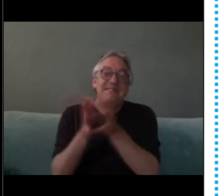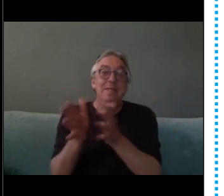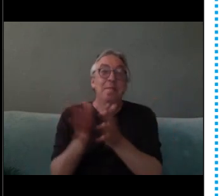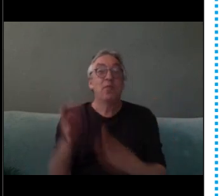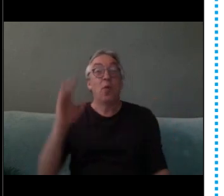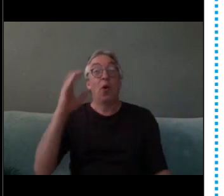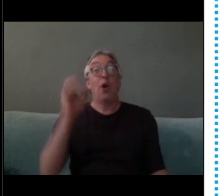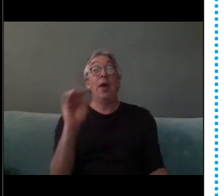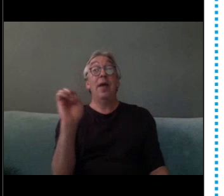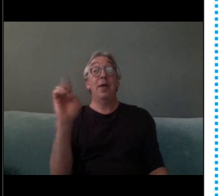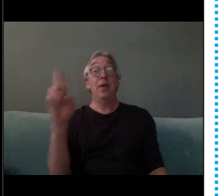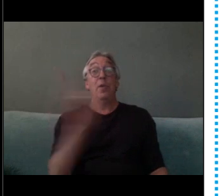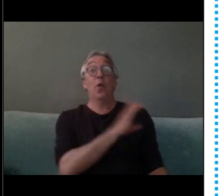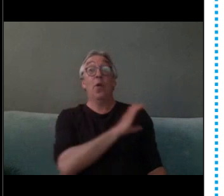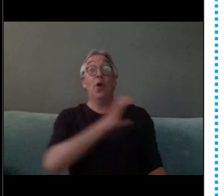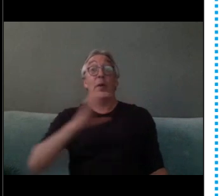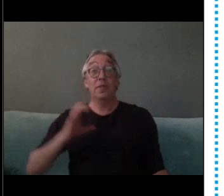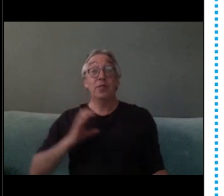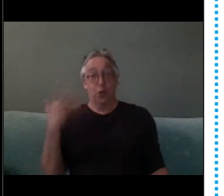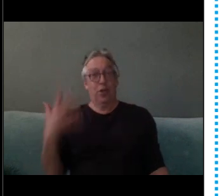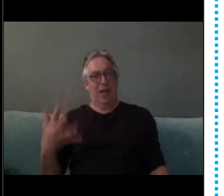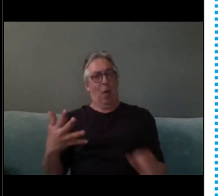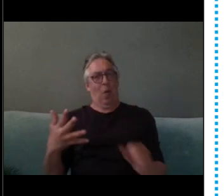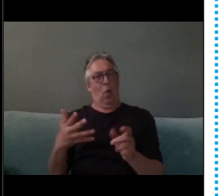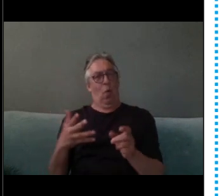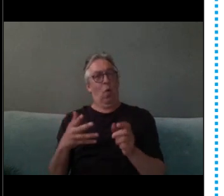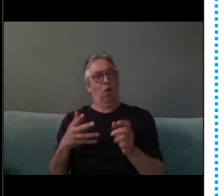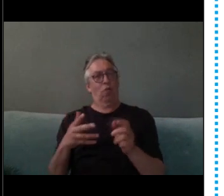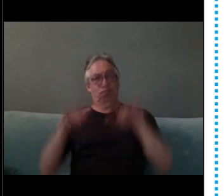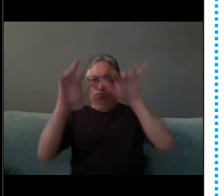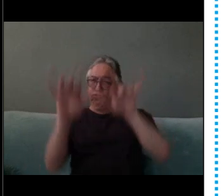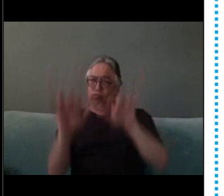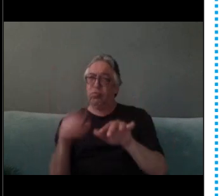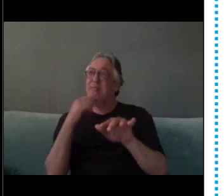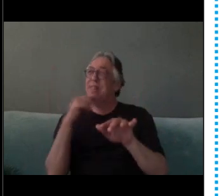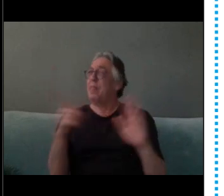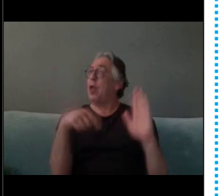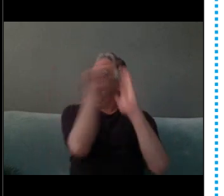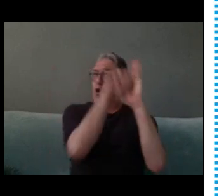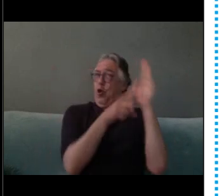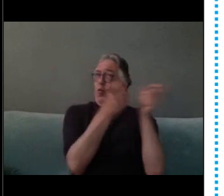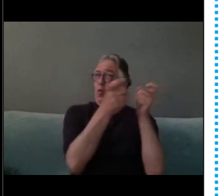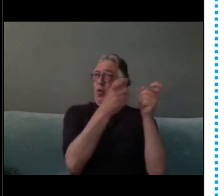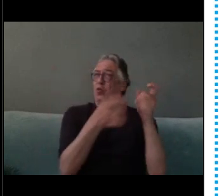It means how to interpret the regulations during COVID-19.